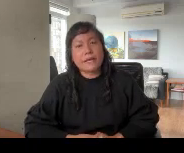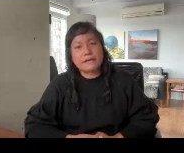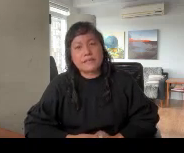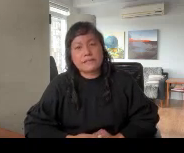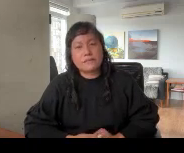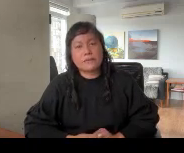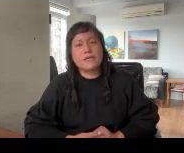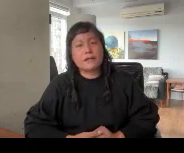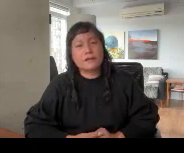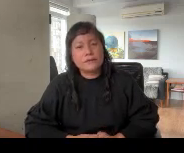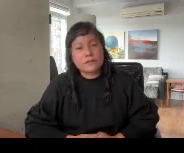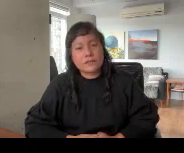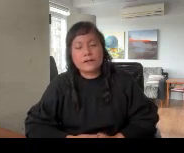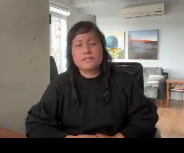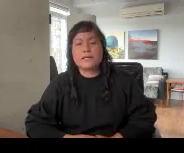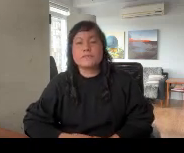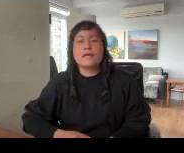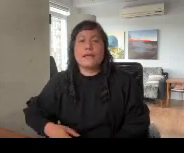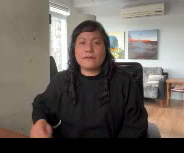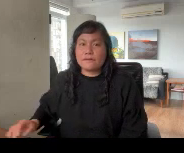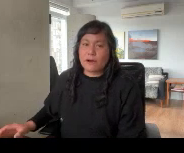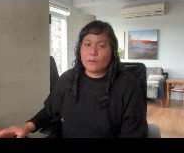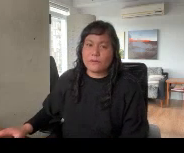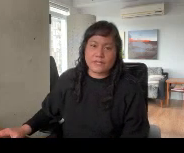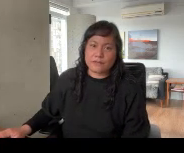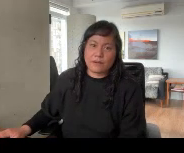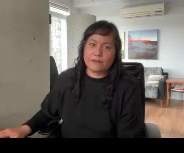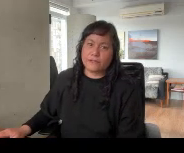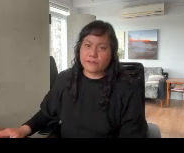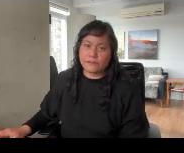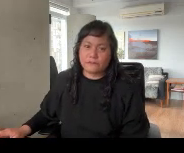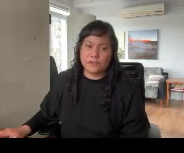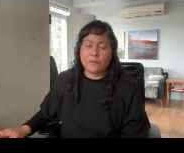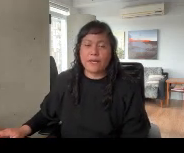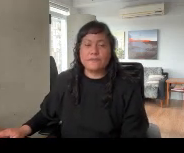applying accessibility and inclusion concepts isn't always at the top of our list of to-do